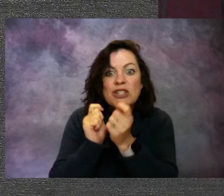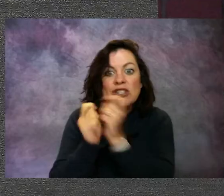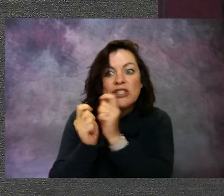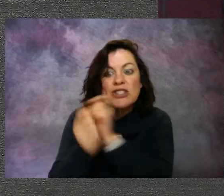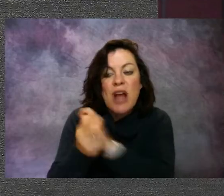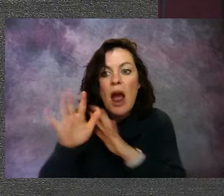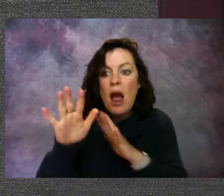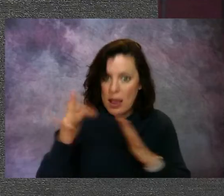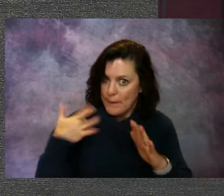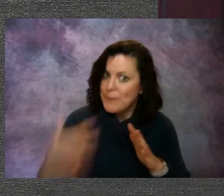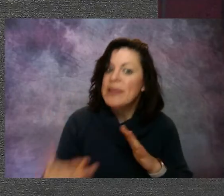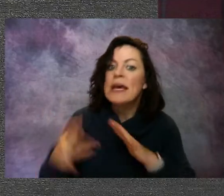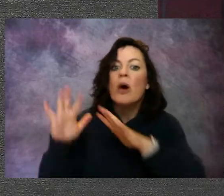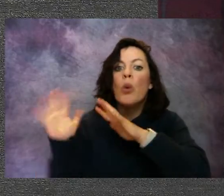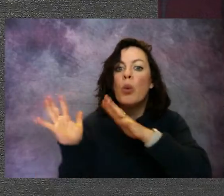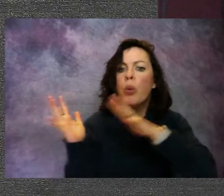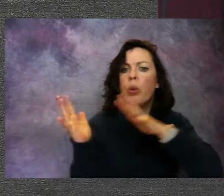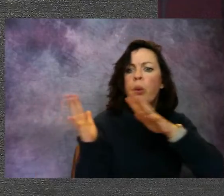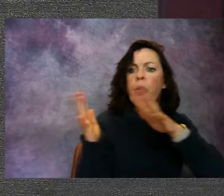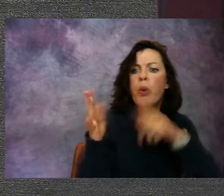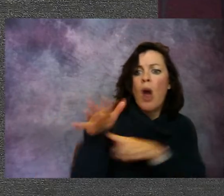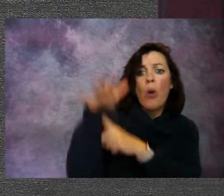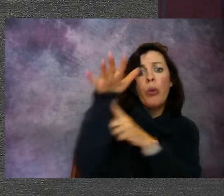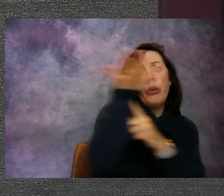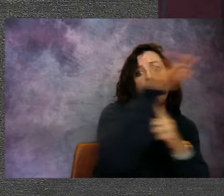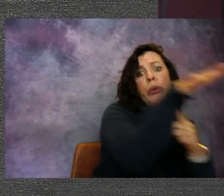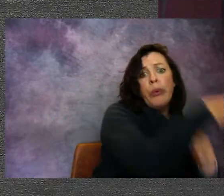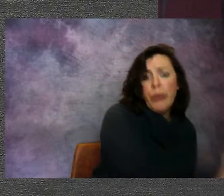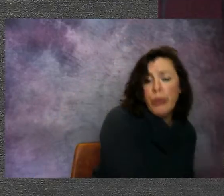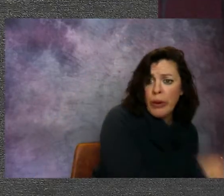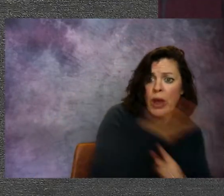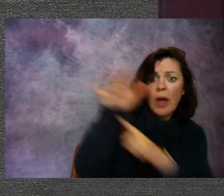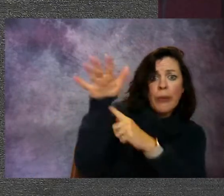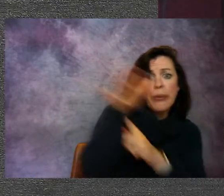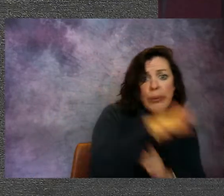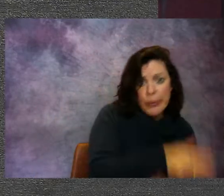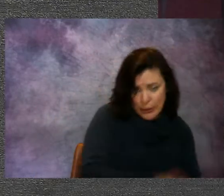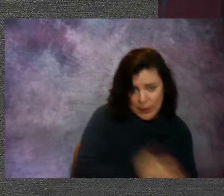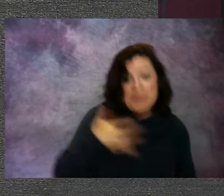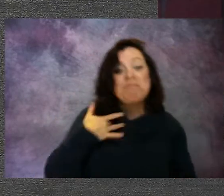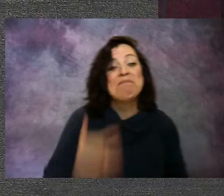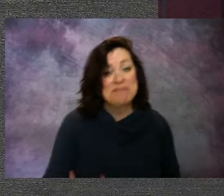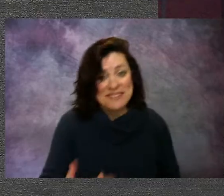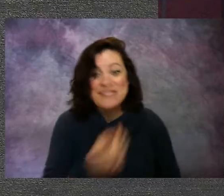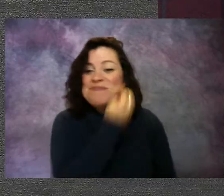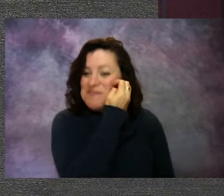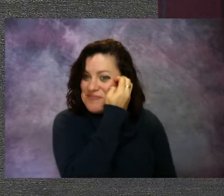Was it windy at your house today? The next type of weather that we're gonna talk about,